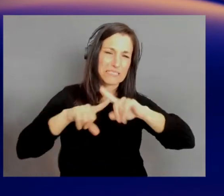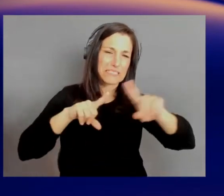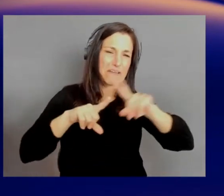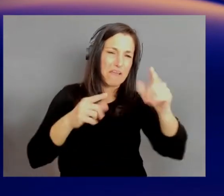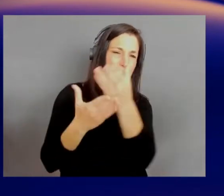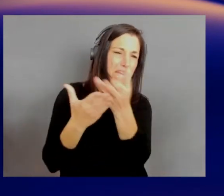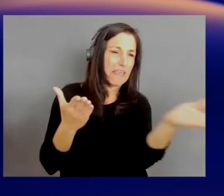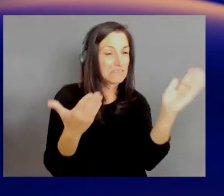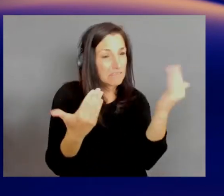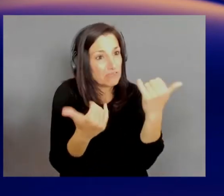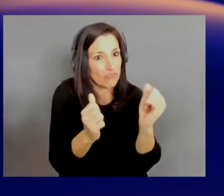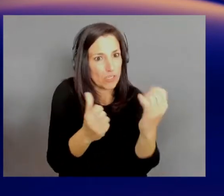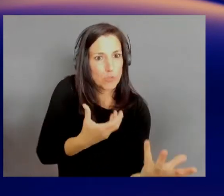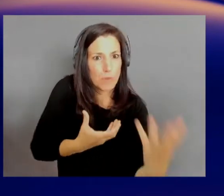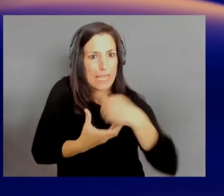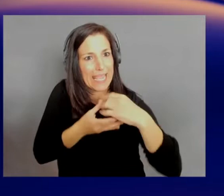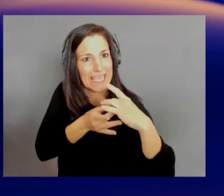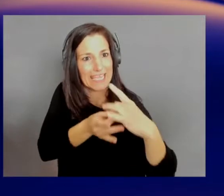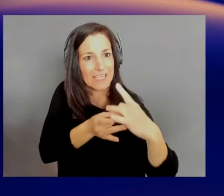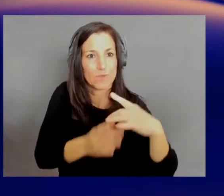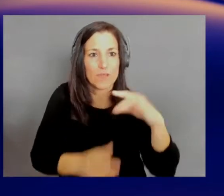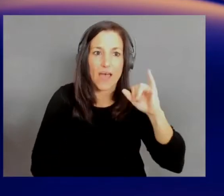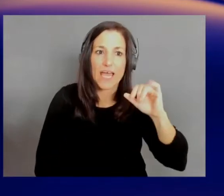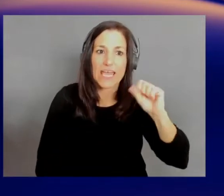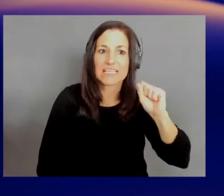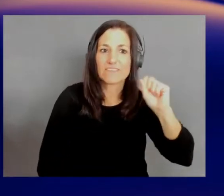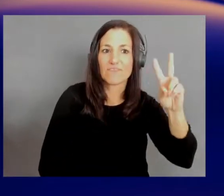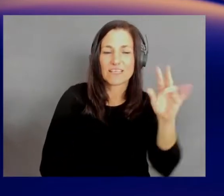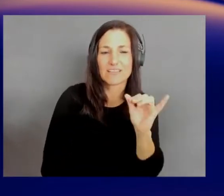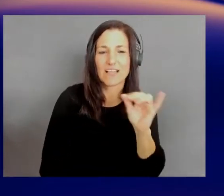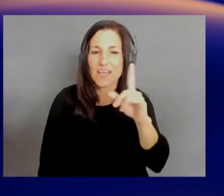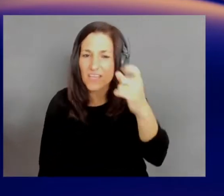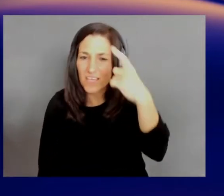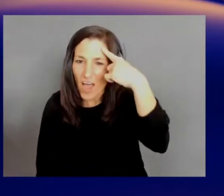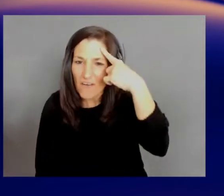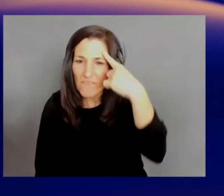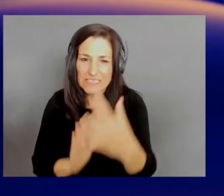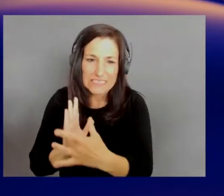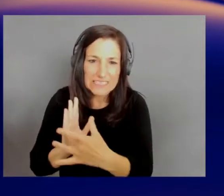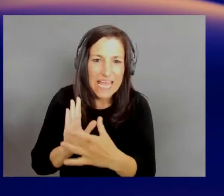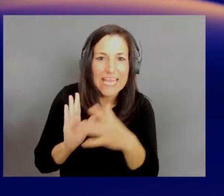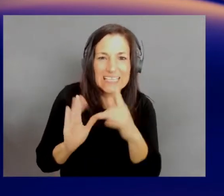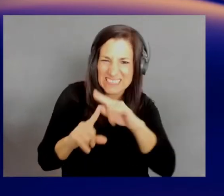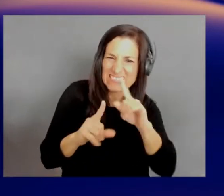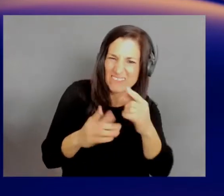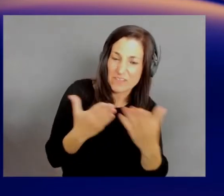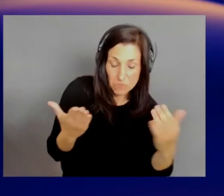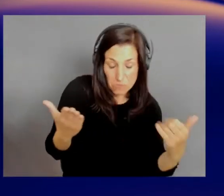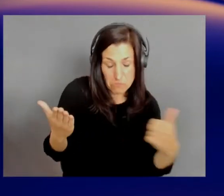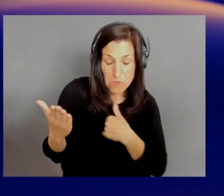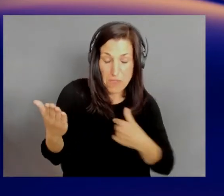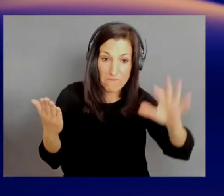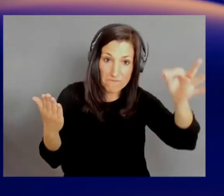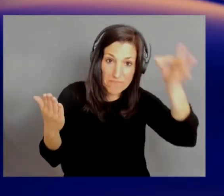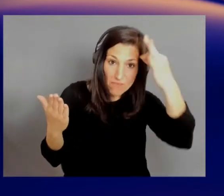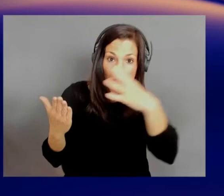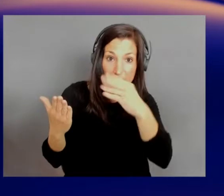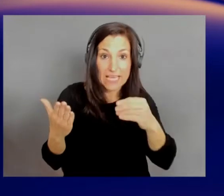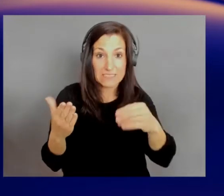being ISVs like EdTechs and GovTechs. We have federal customers, as well as state and local government customers, and also nonprofits.